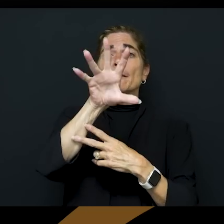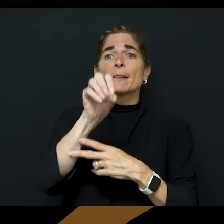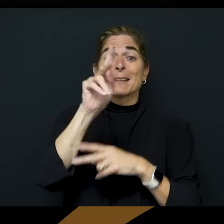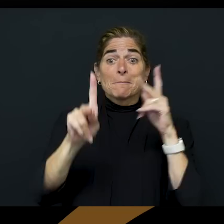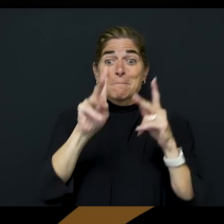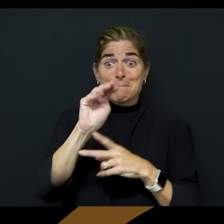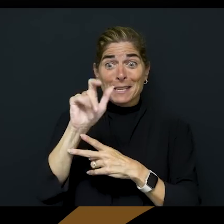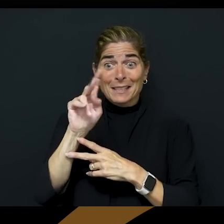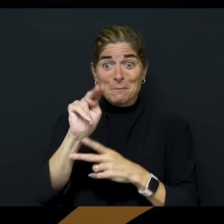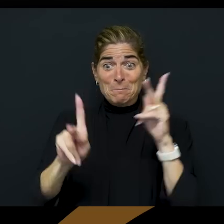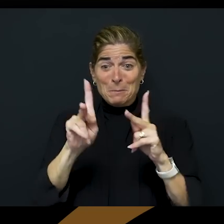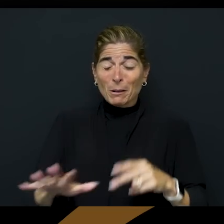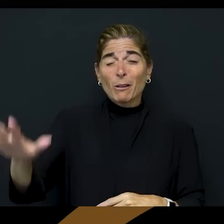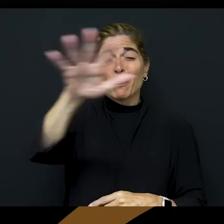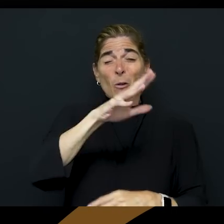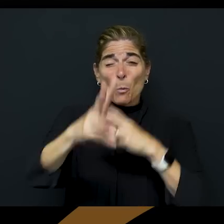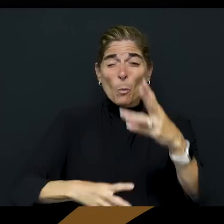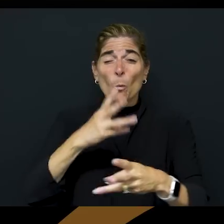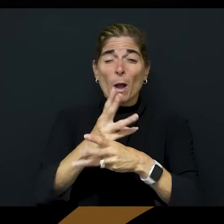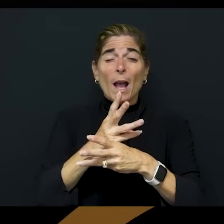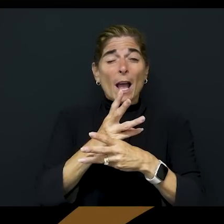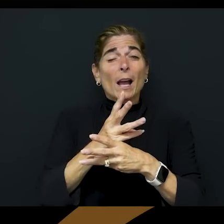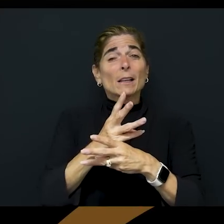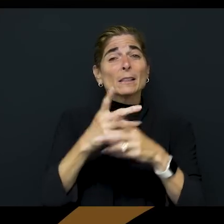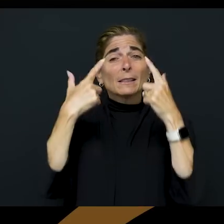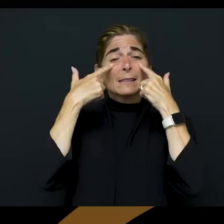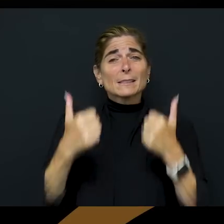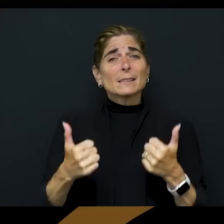with moderate to severe sight loss. Imagine going into a store,